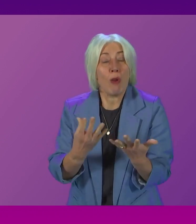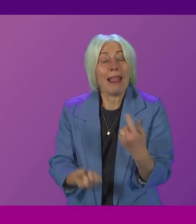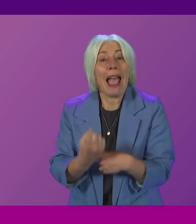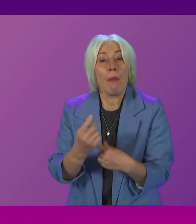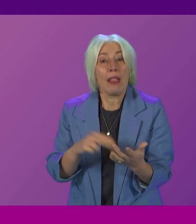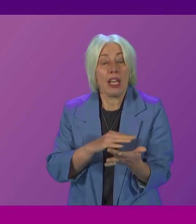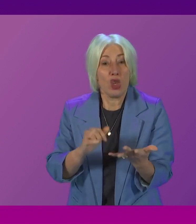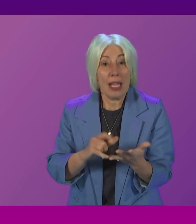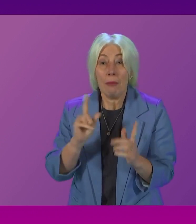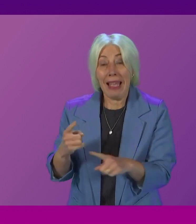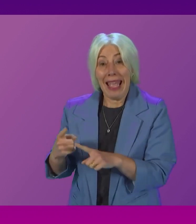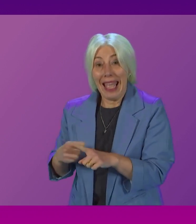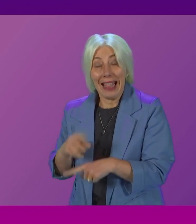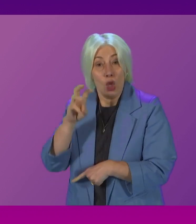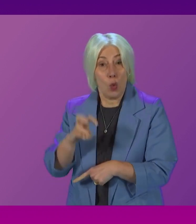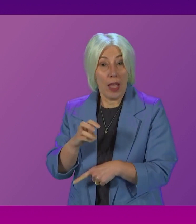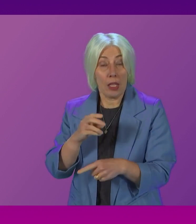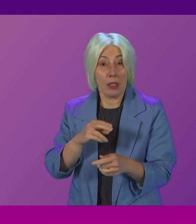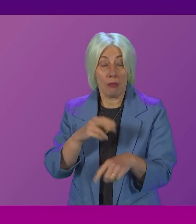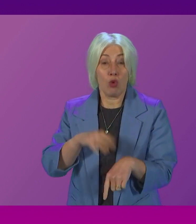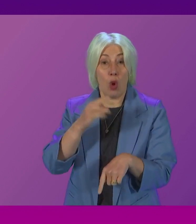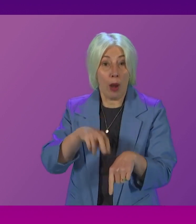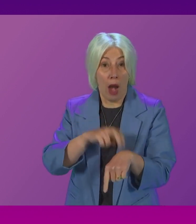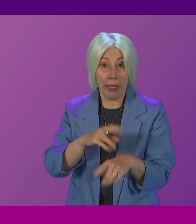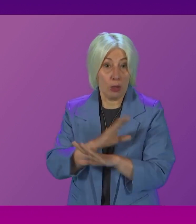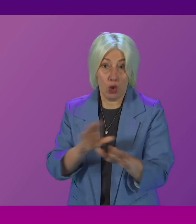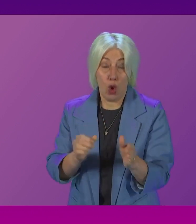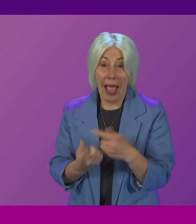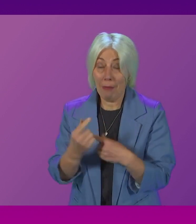Wales and Northern Ireland, we have, so far, avoided industrial action in our health service.